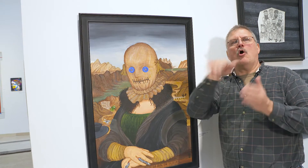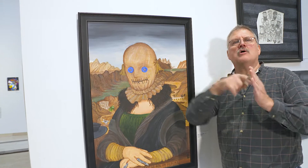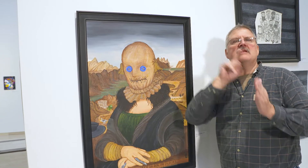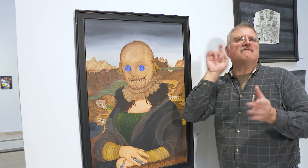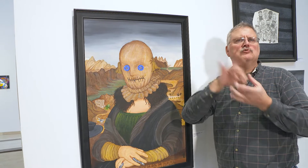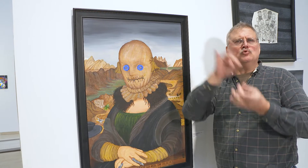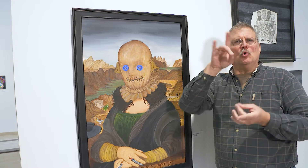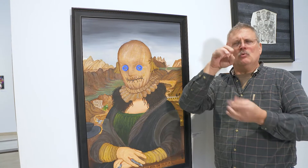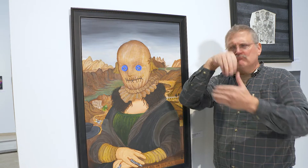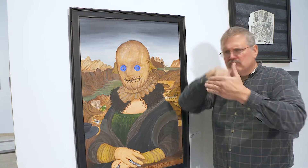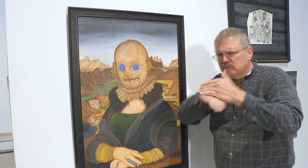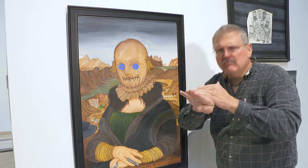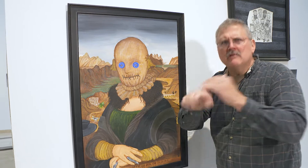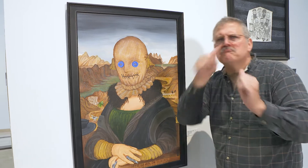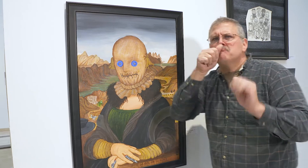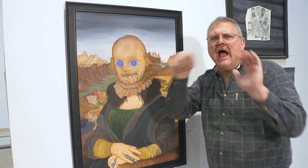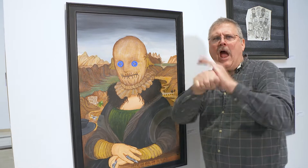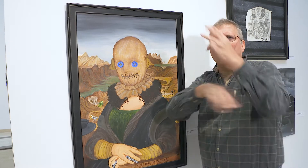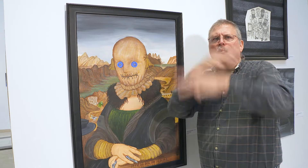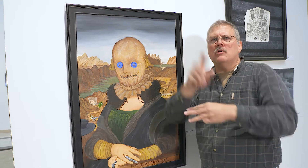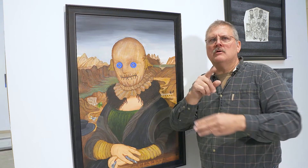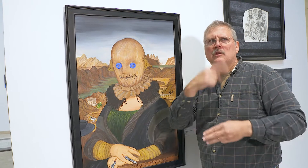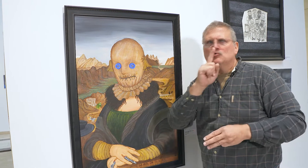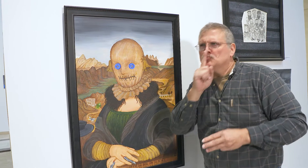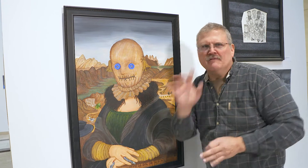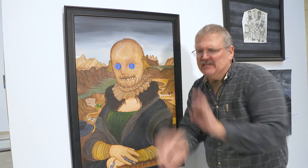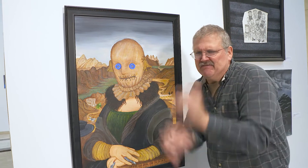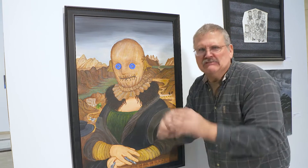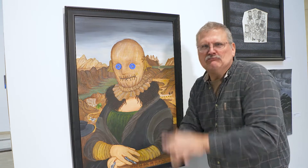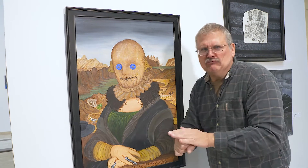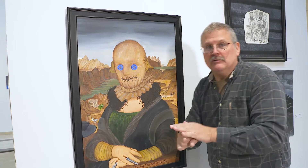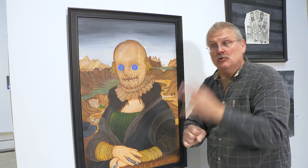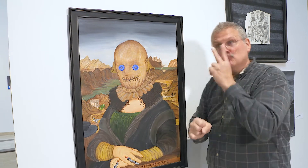Here, you see the Mother of All Deaf Souls. Once hidden in a secret world